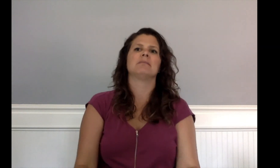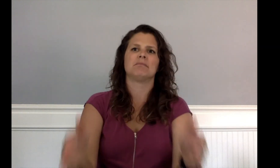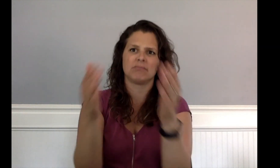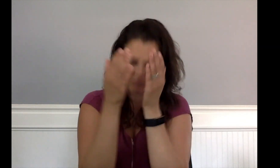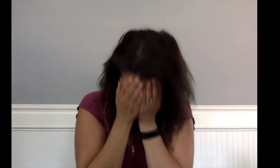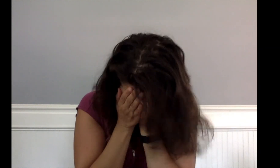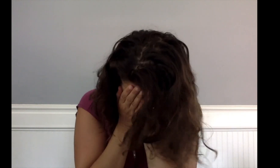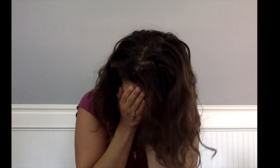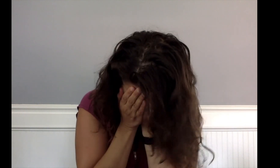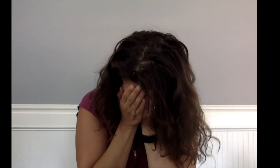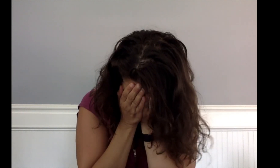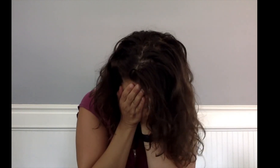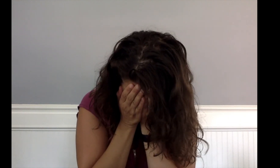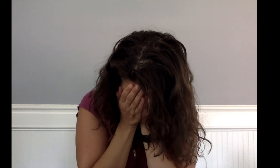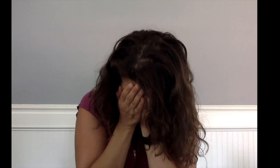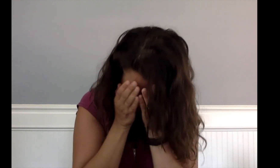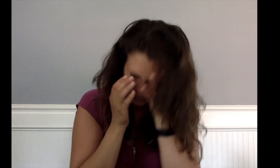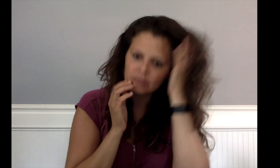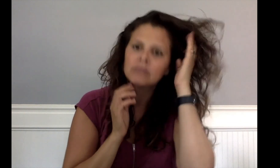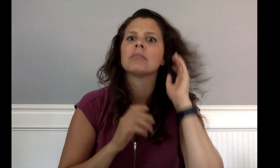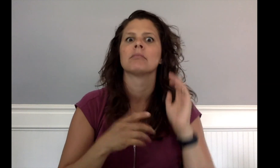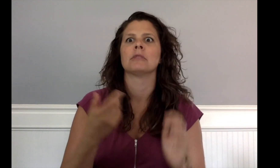Frog threw the pen and paper down and covered her